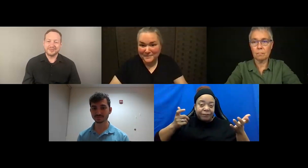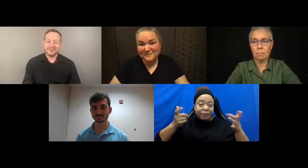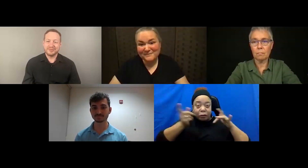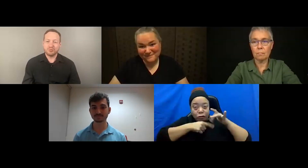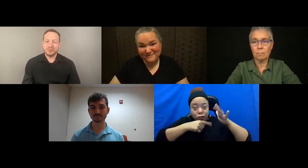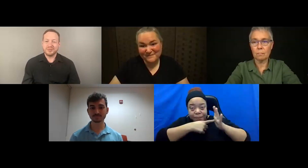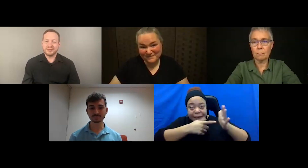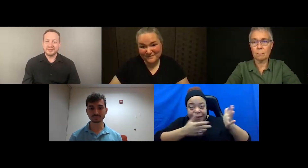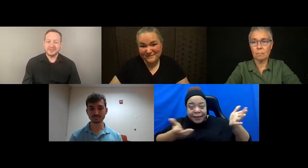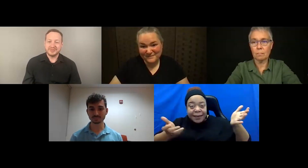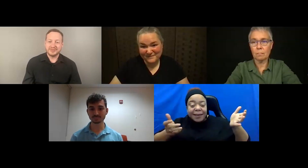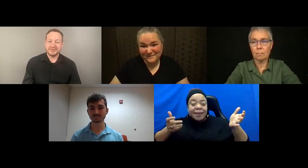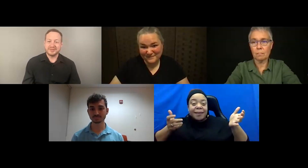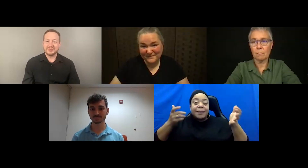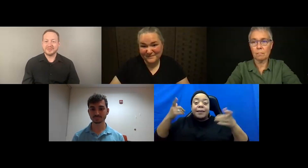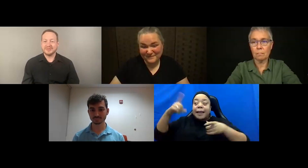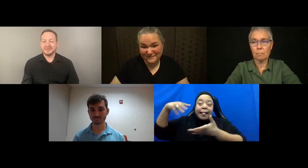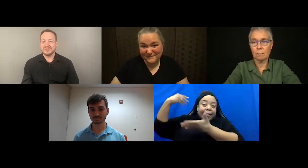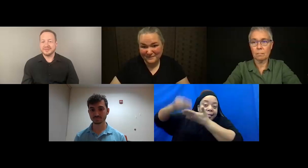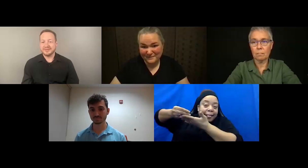the under-represented?